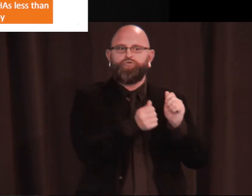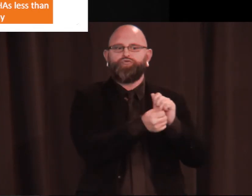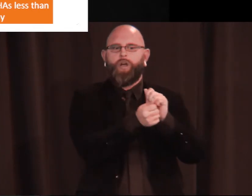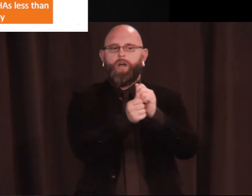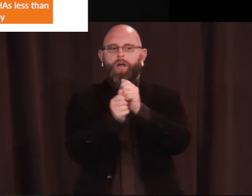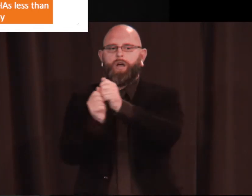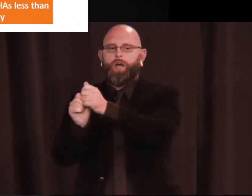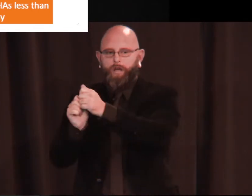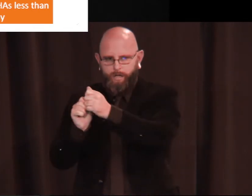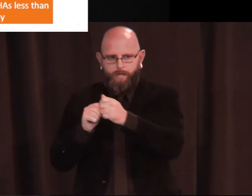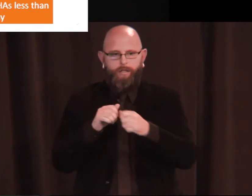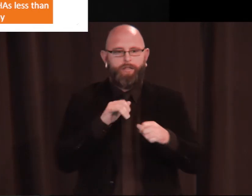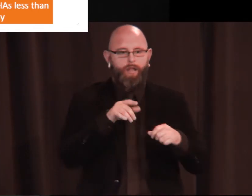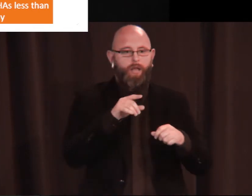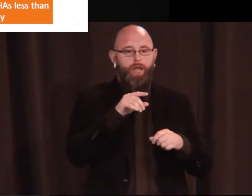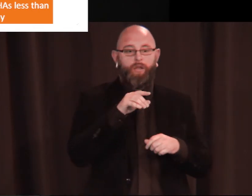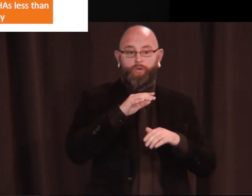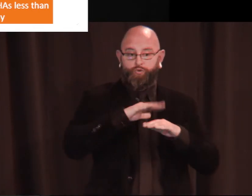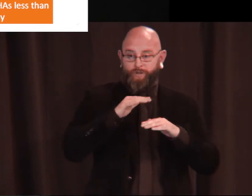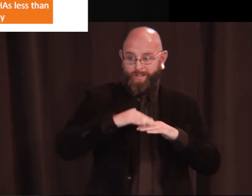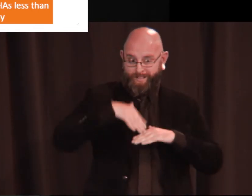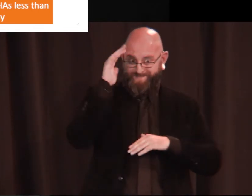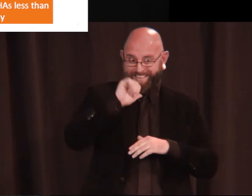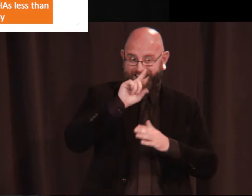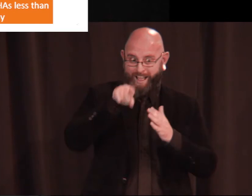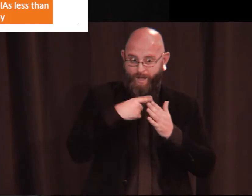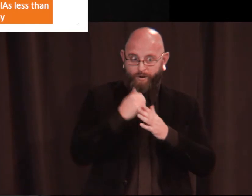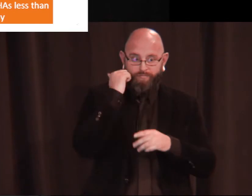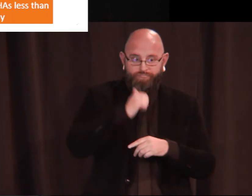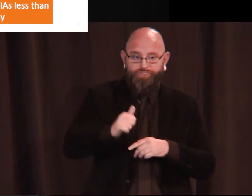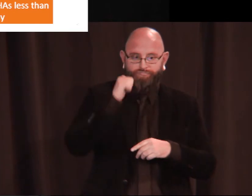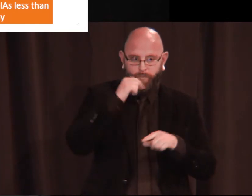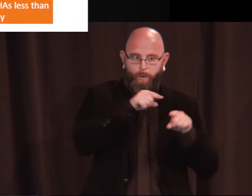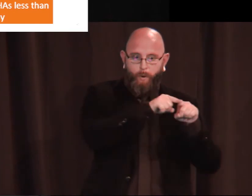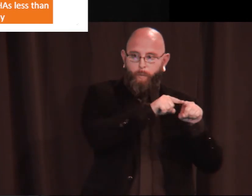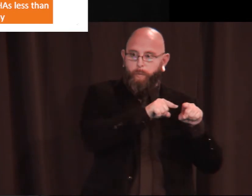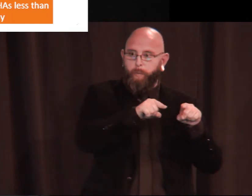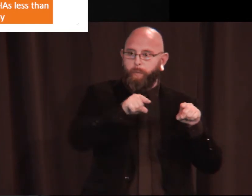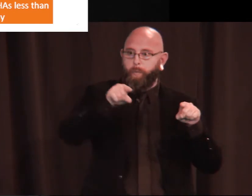And the children who are wearing the hearing aids more than ten hours per day show the steep language trajectory.